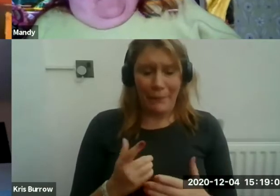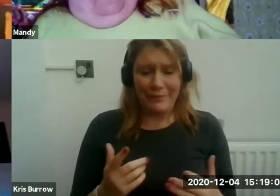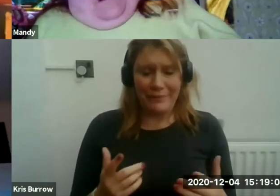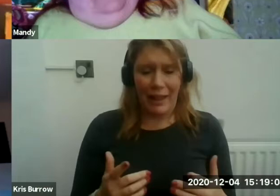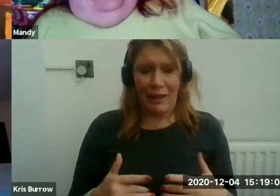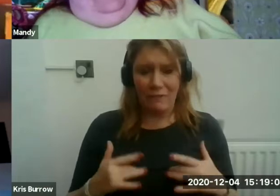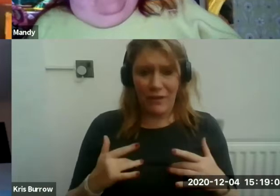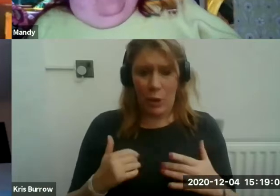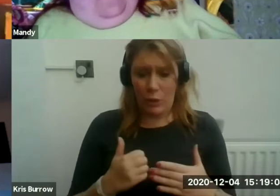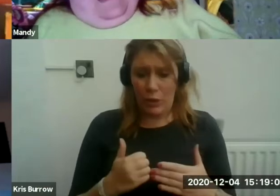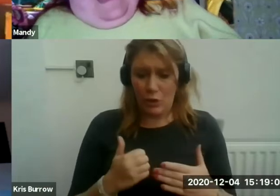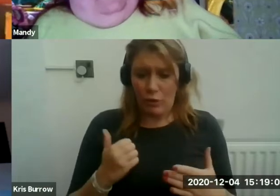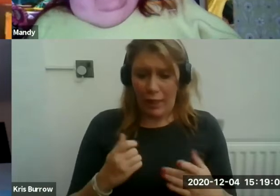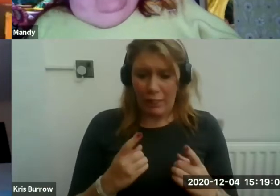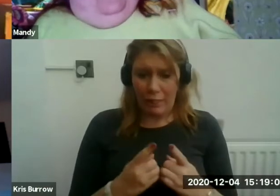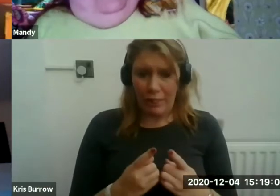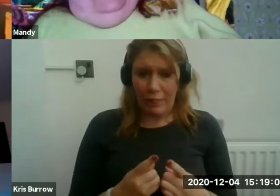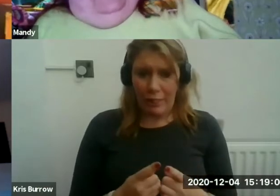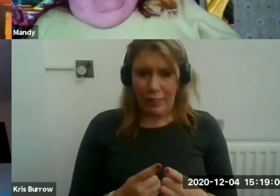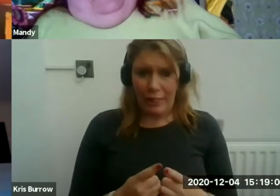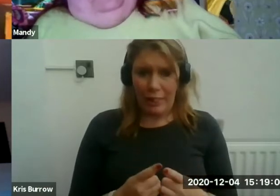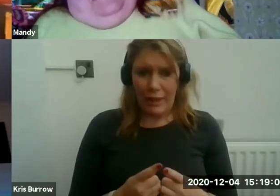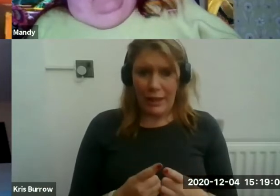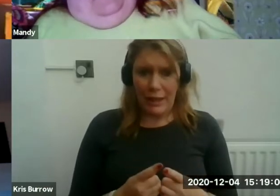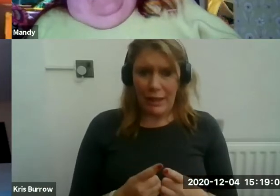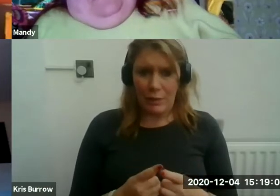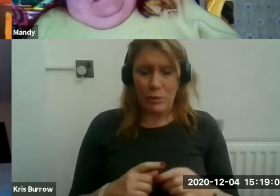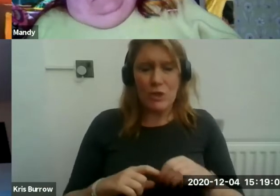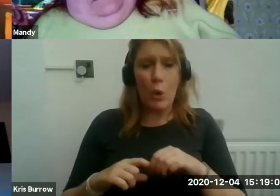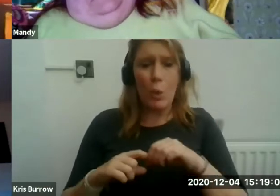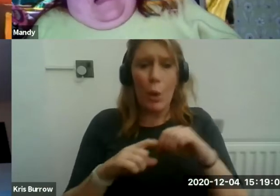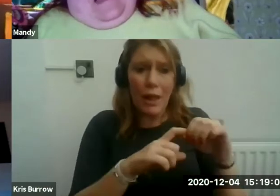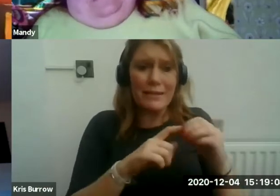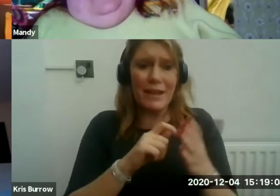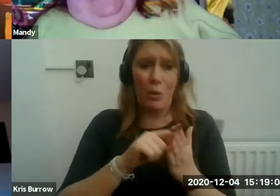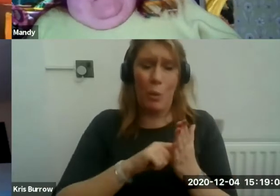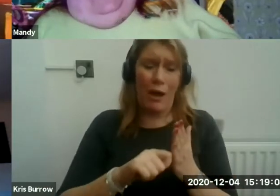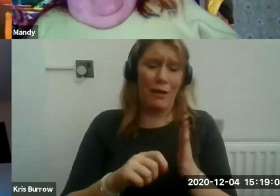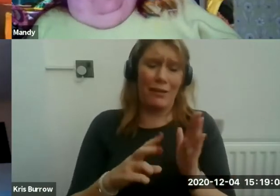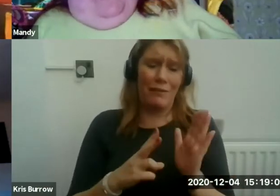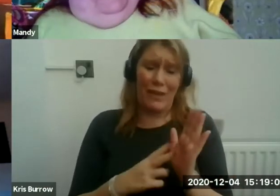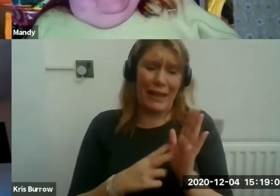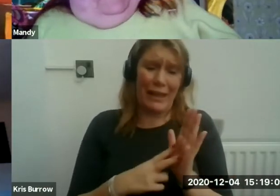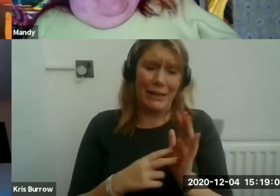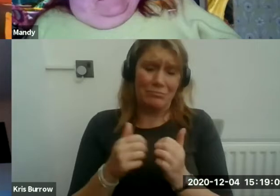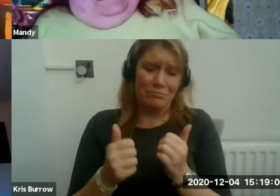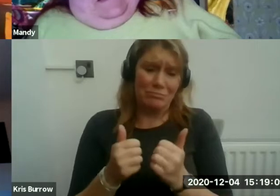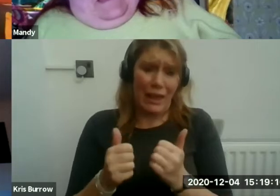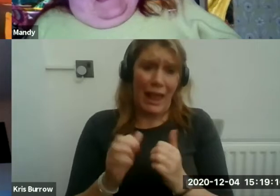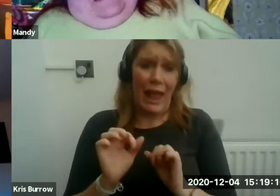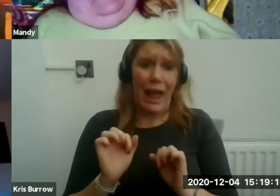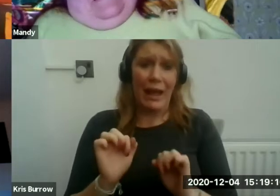because, a, was the quality of the writing anyway, that Vici did. And, also her